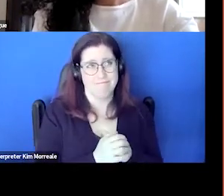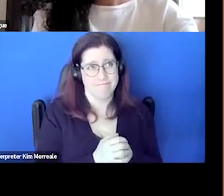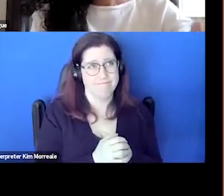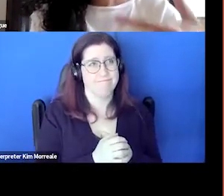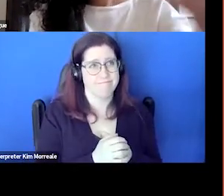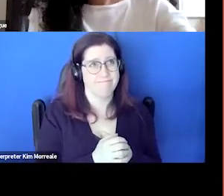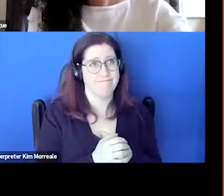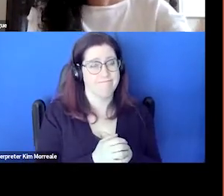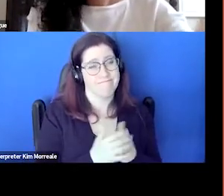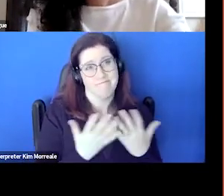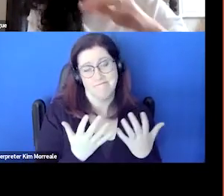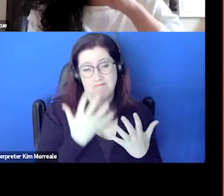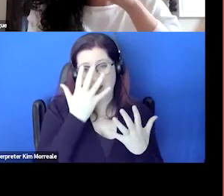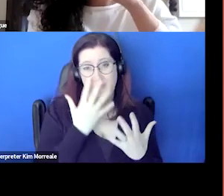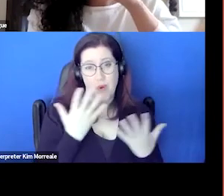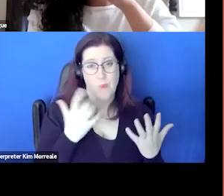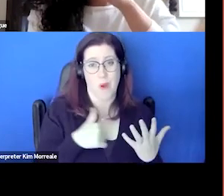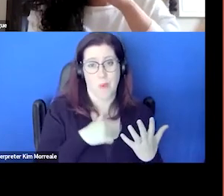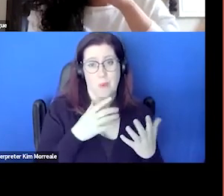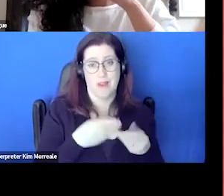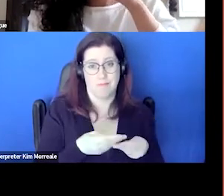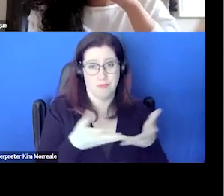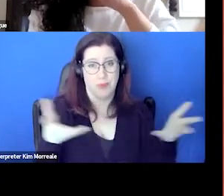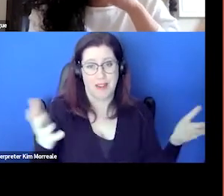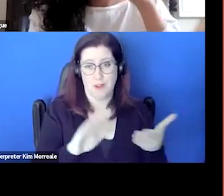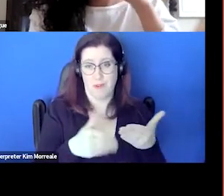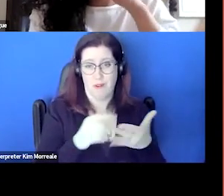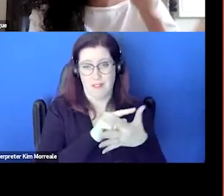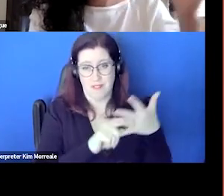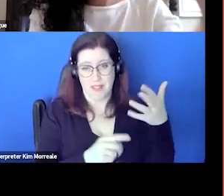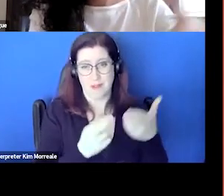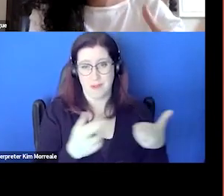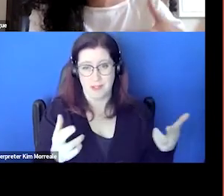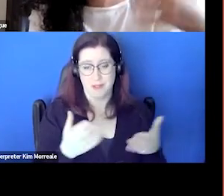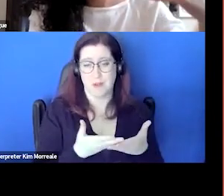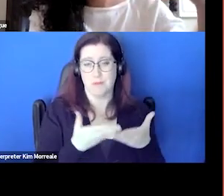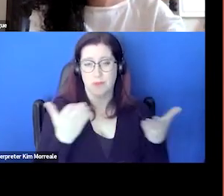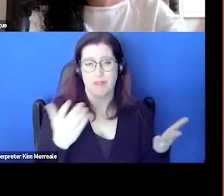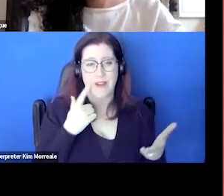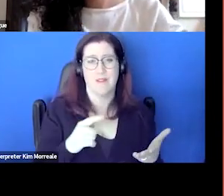Unfortunately like what we put out, all of the resources that are provided by the Bureau of Indian Affairs IHS,